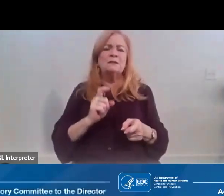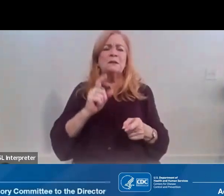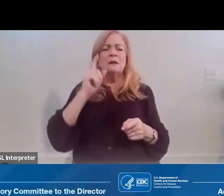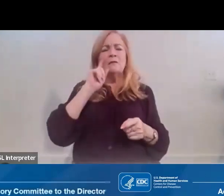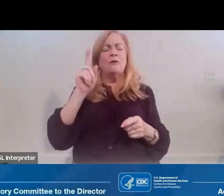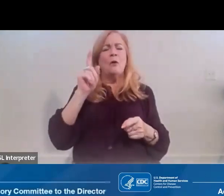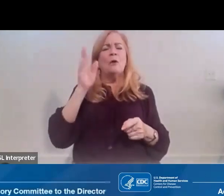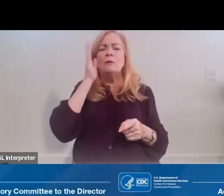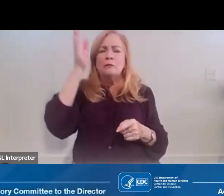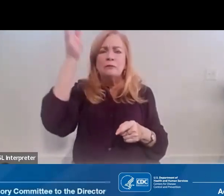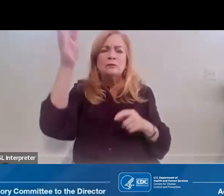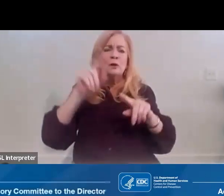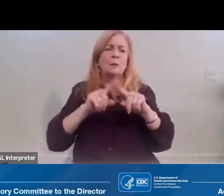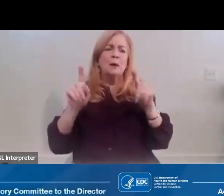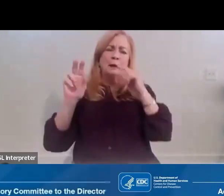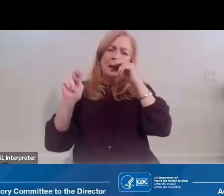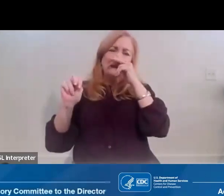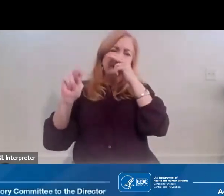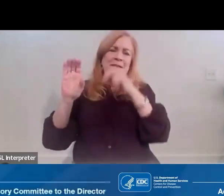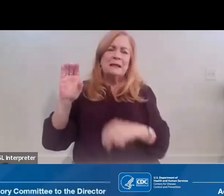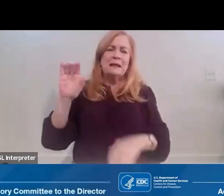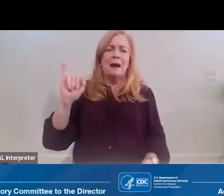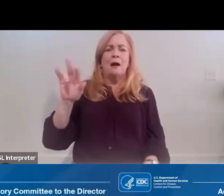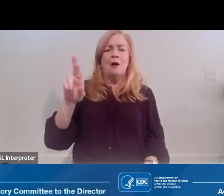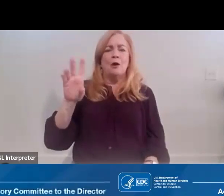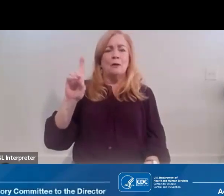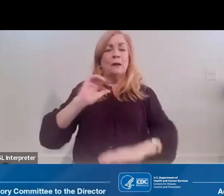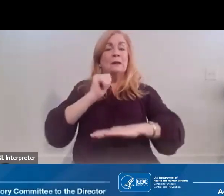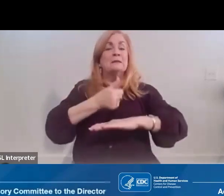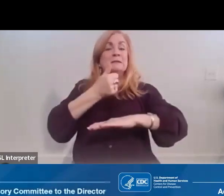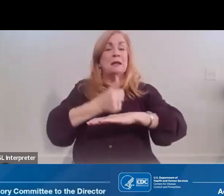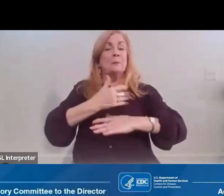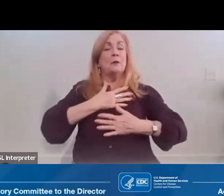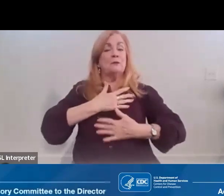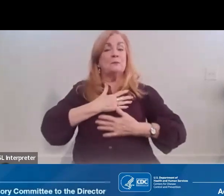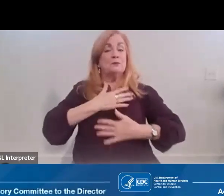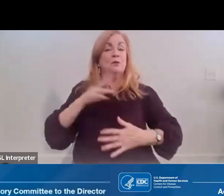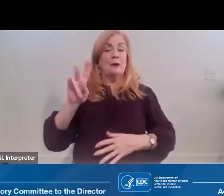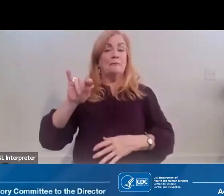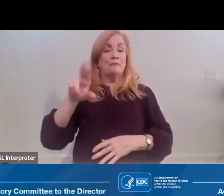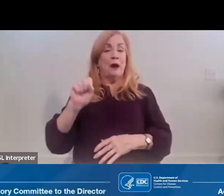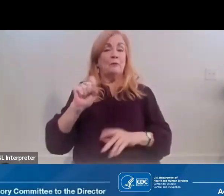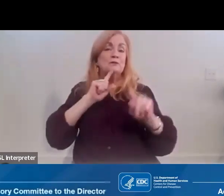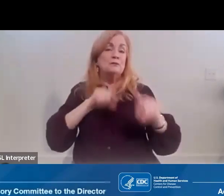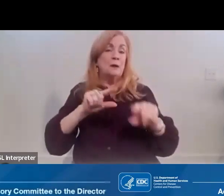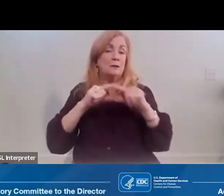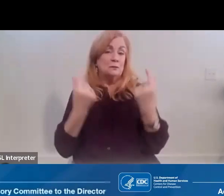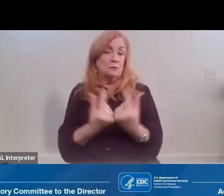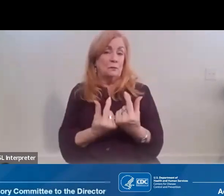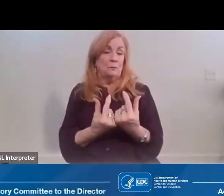is that NCIRD set up a respiratory virus response group, and that included all